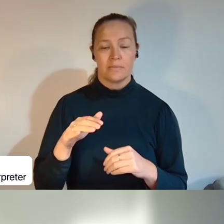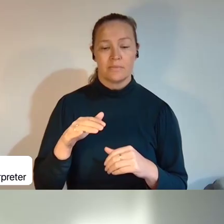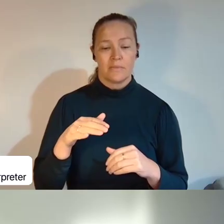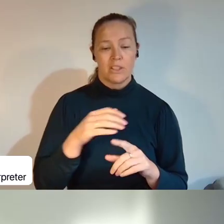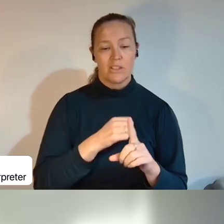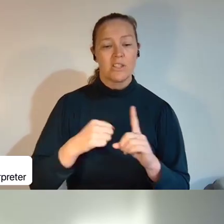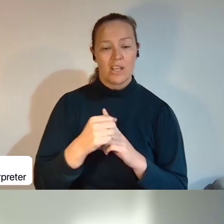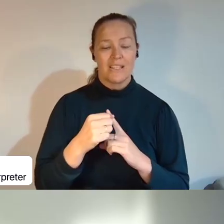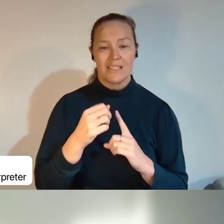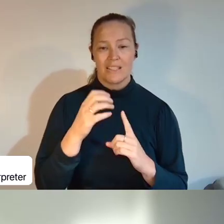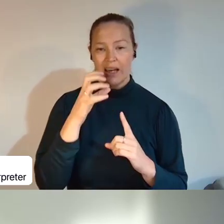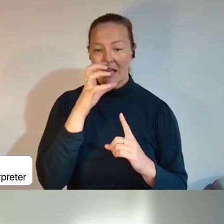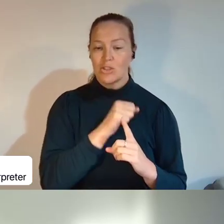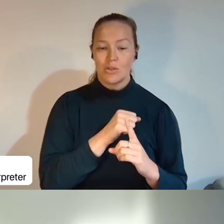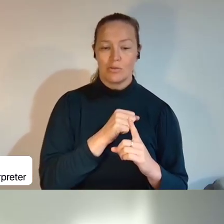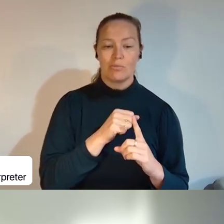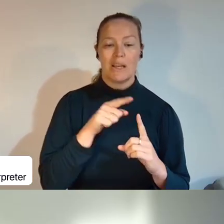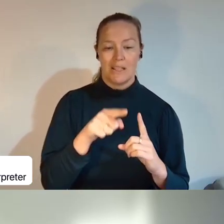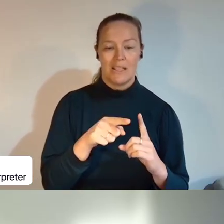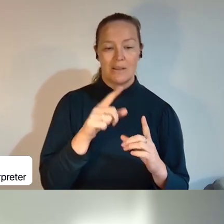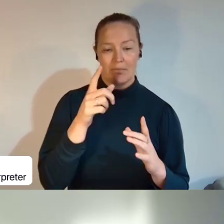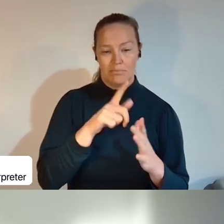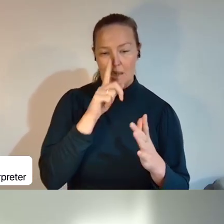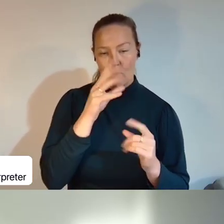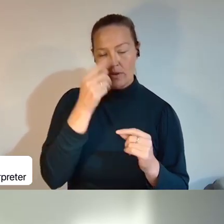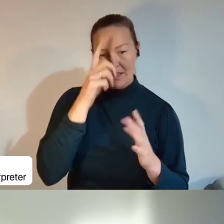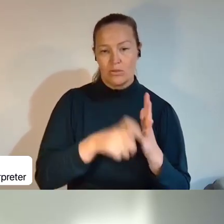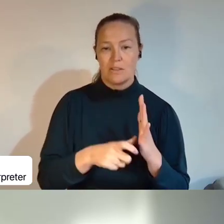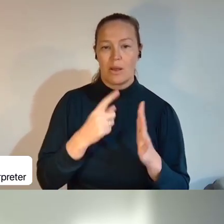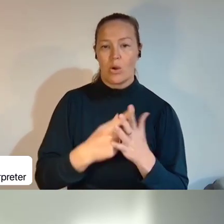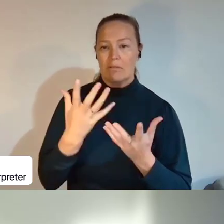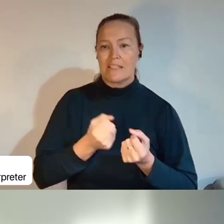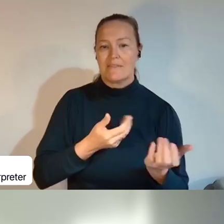are recipients of decisions rather than decision makers. At many levels,